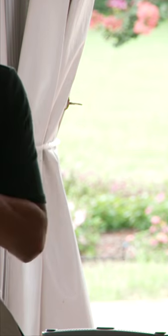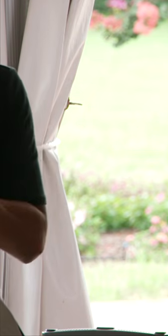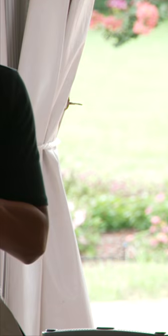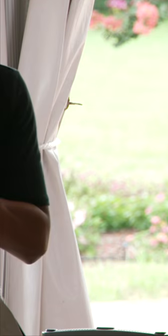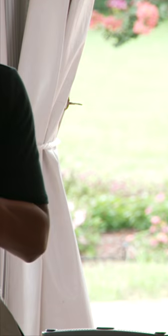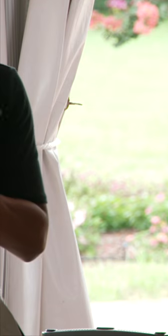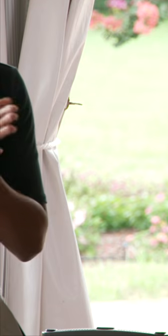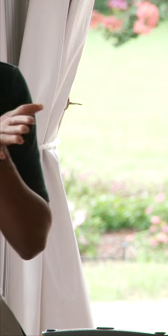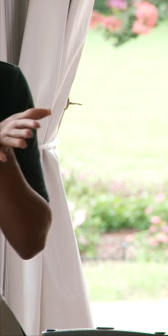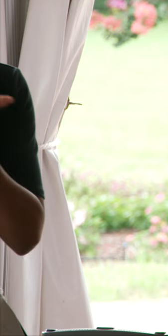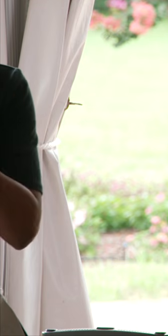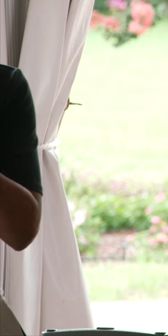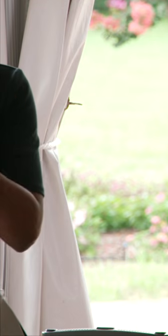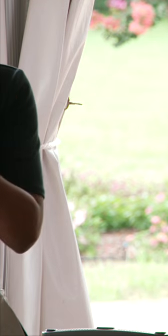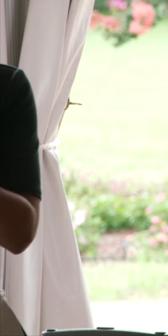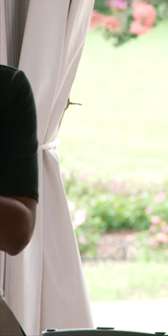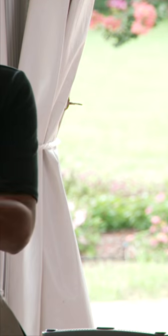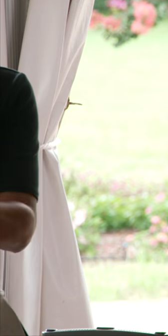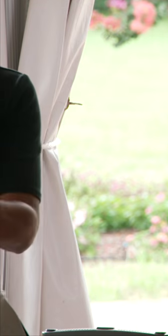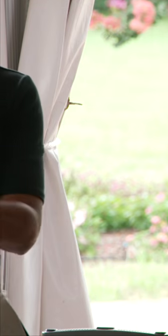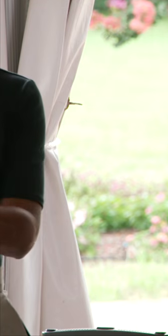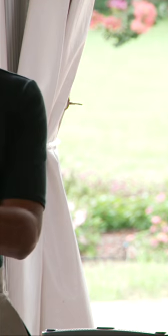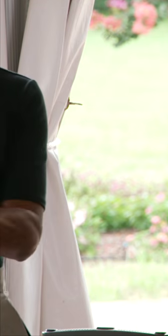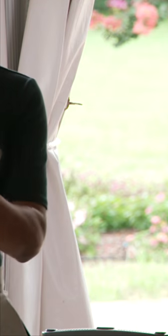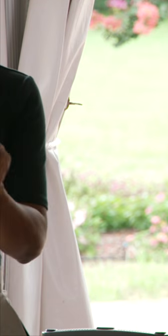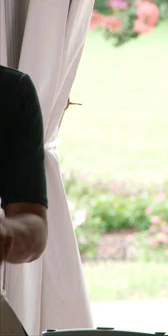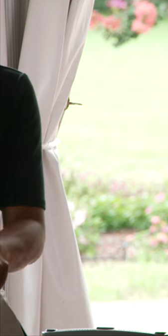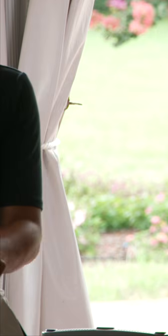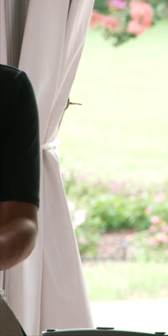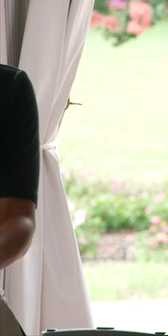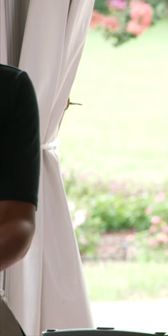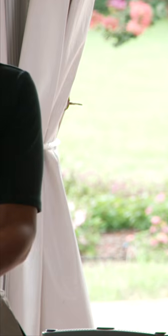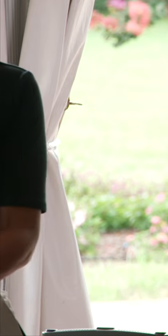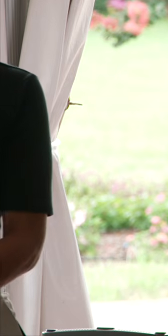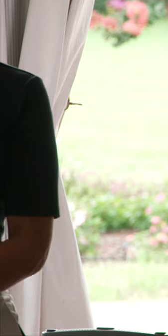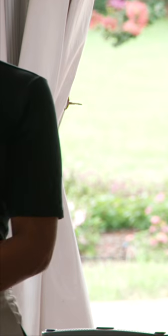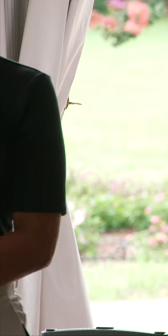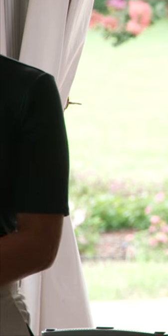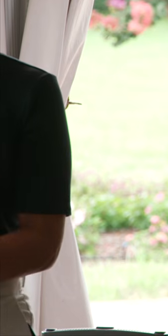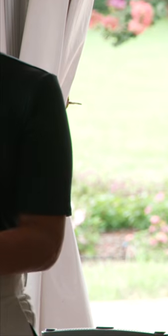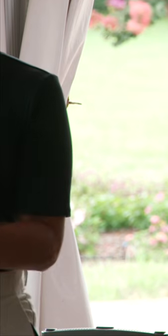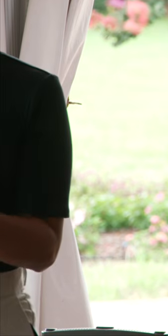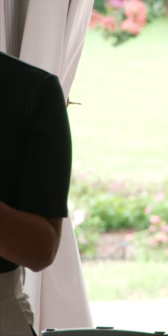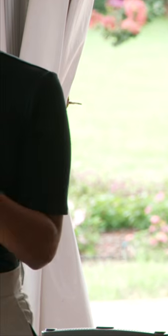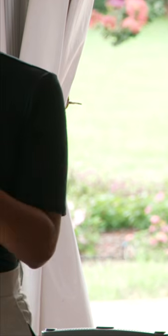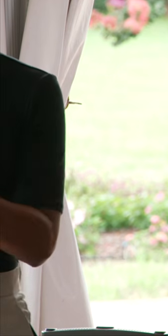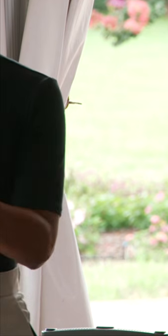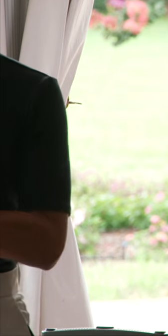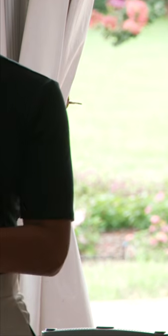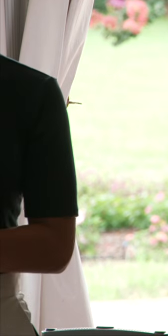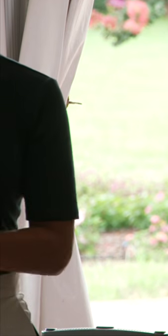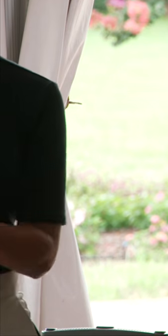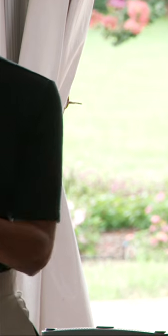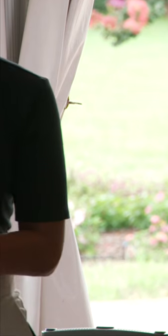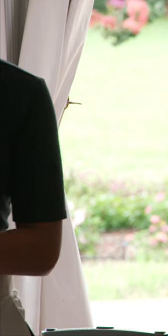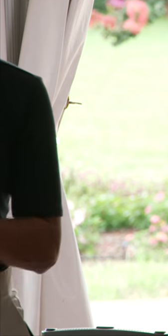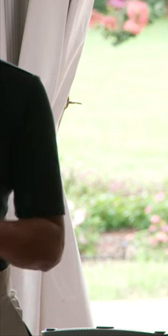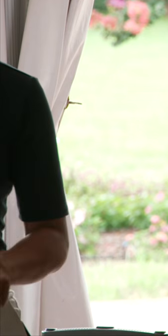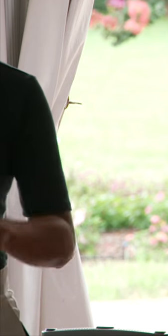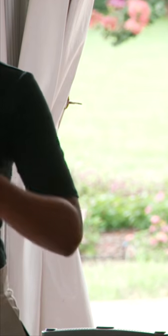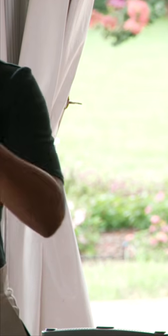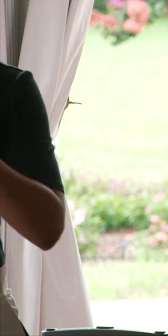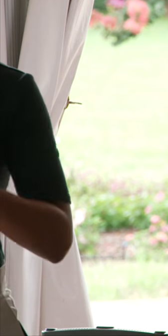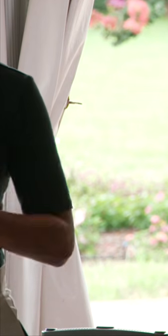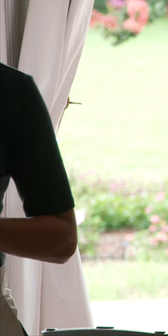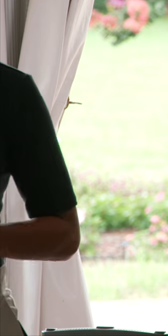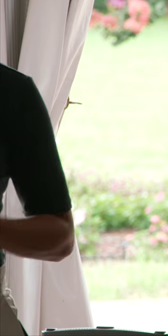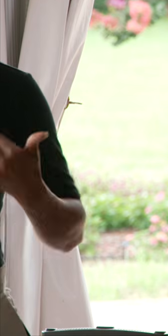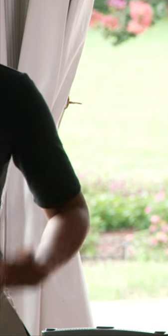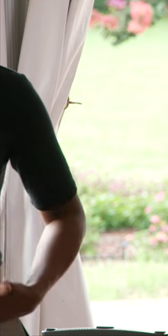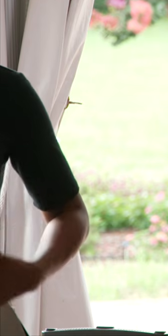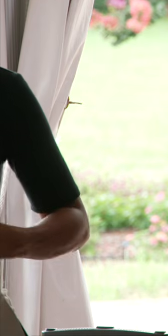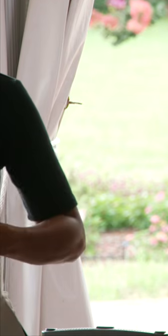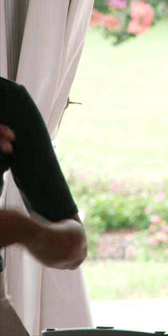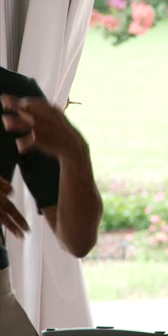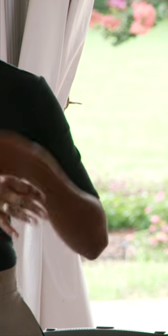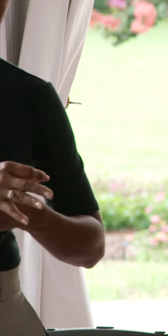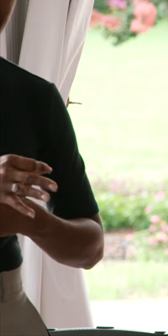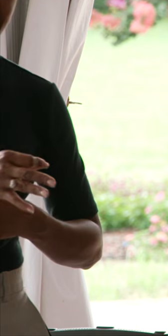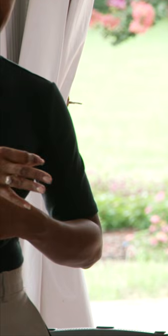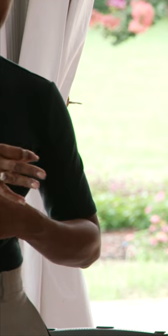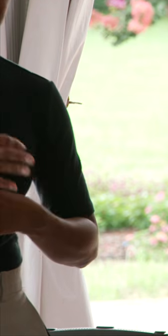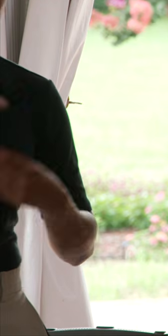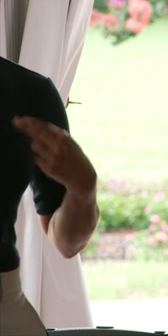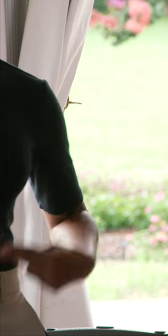establishment could view your body as a means to an end rather than a human being worthy of life,